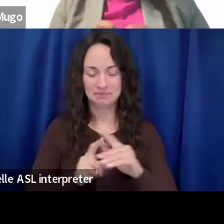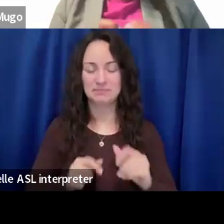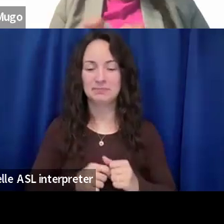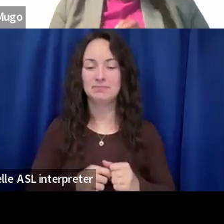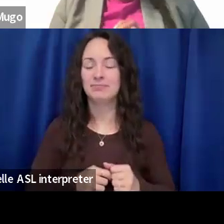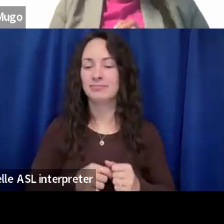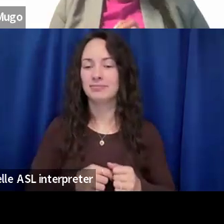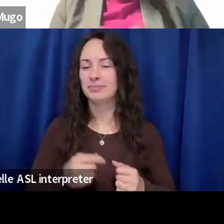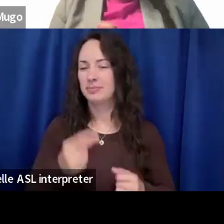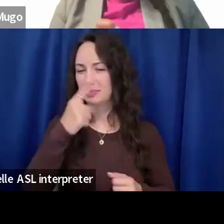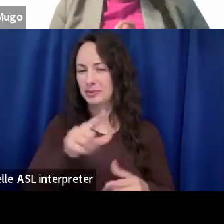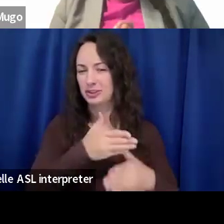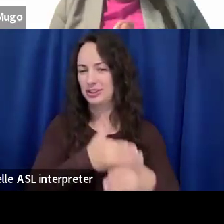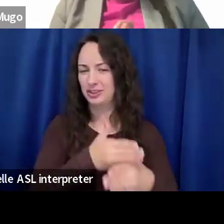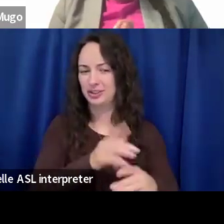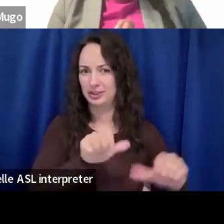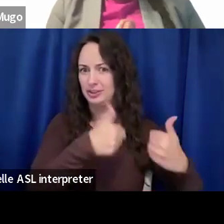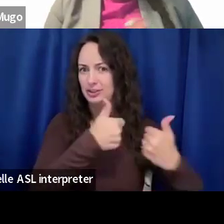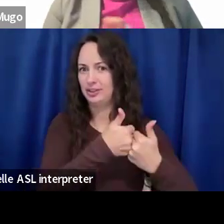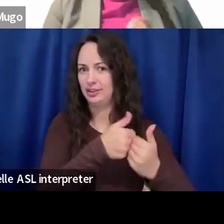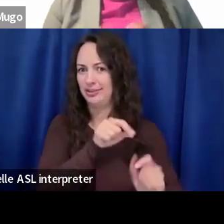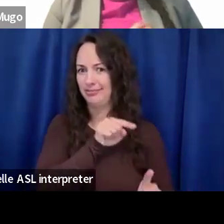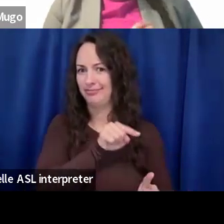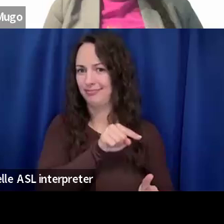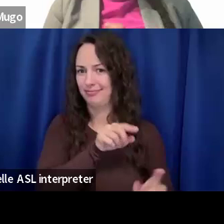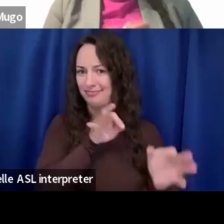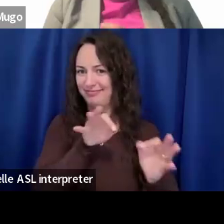what were some of those challenges and how did you overcome. And each of the panelists will